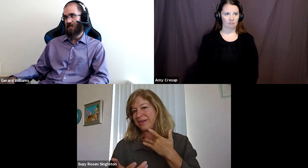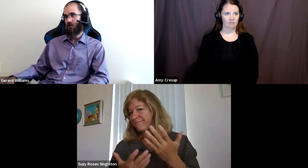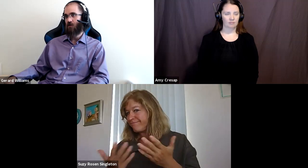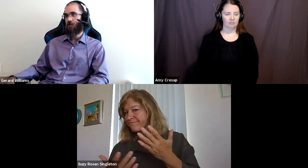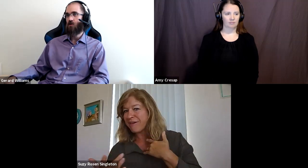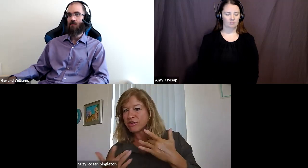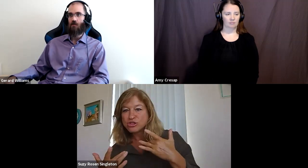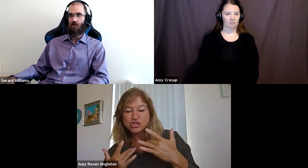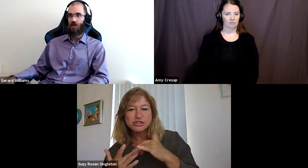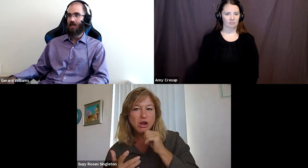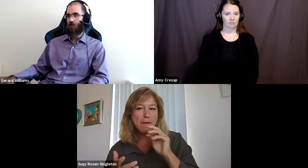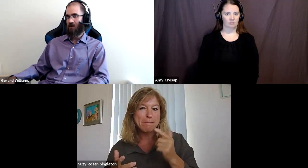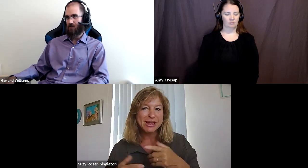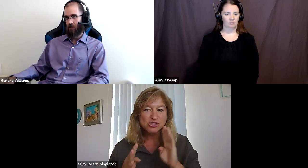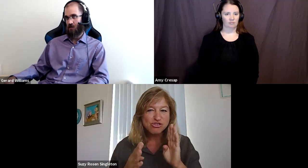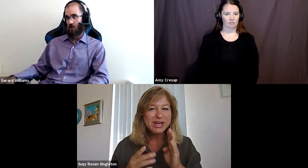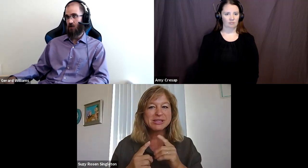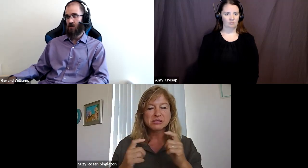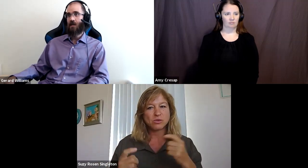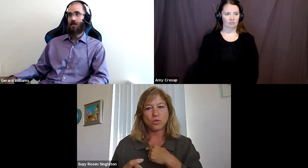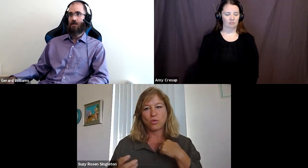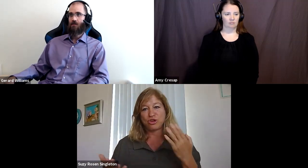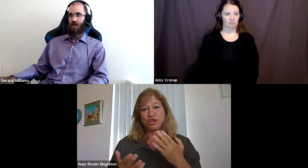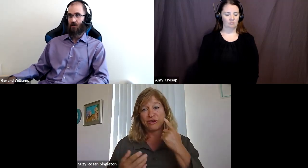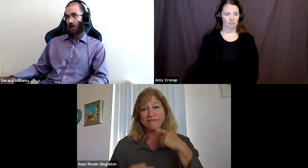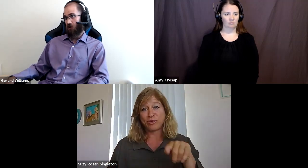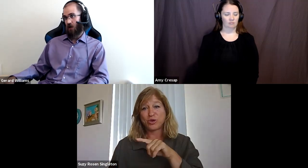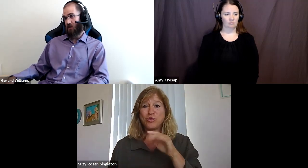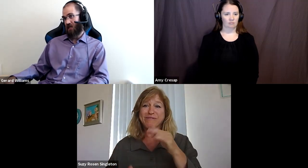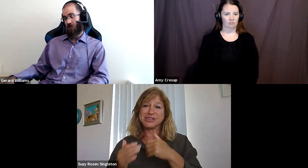hear from you if you feel like you have some concerns that are not otherwise being addressed